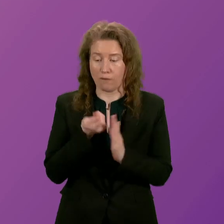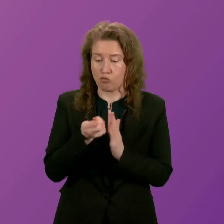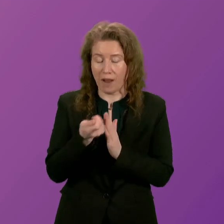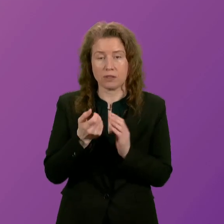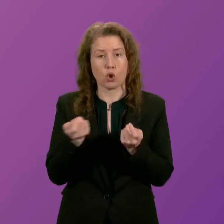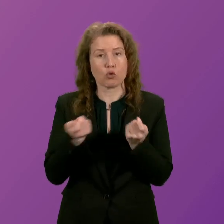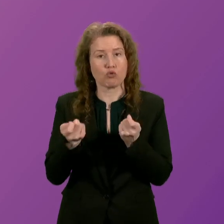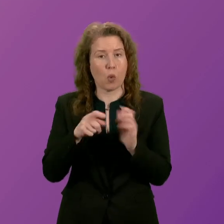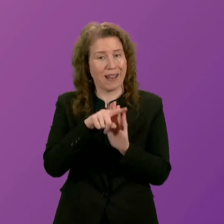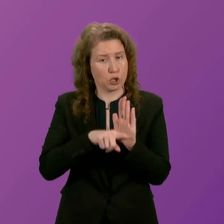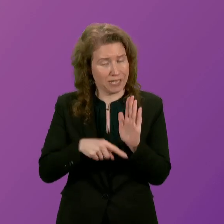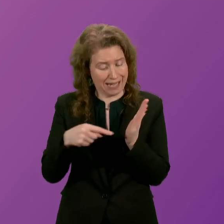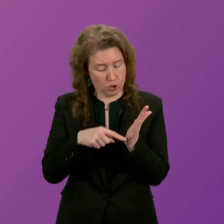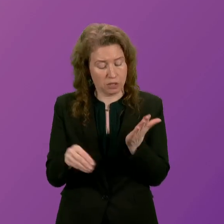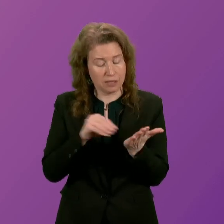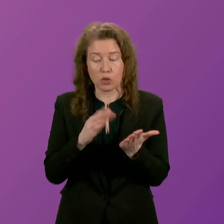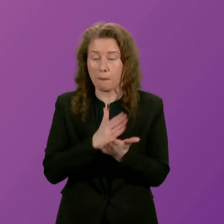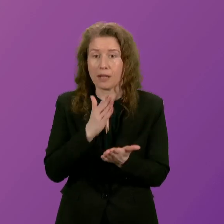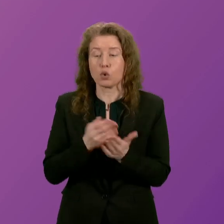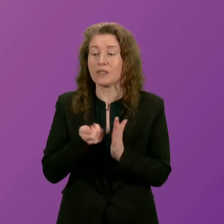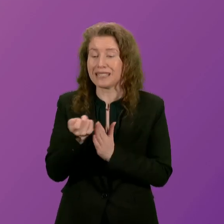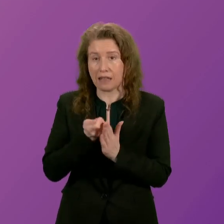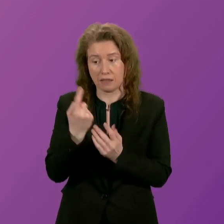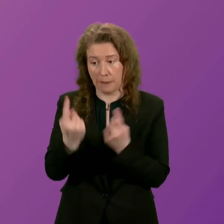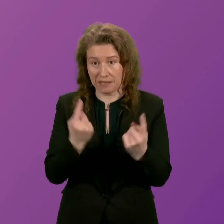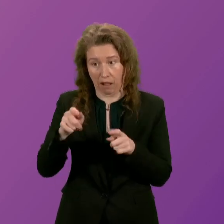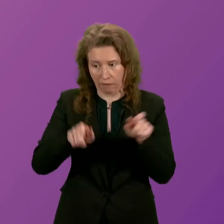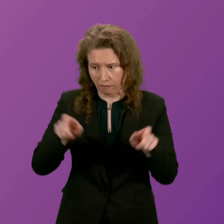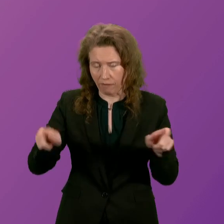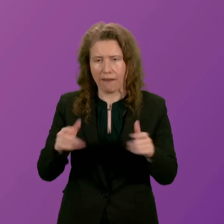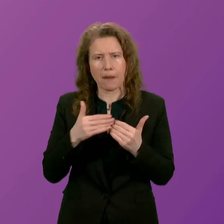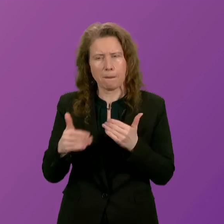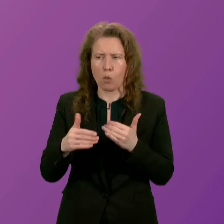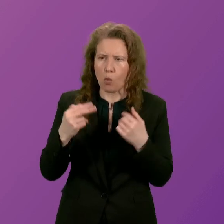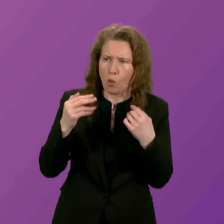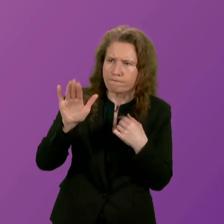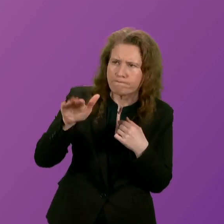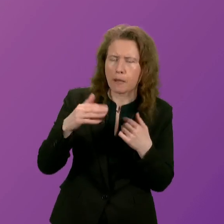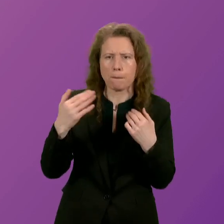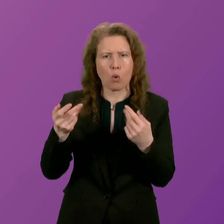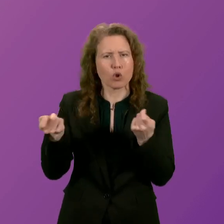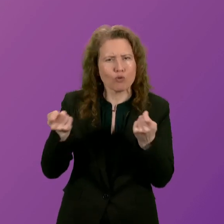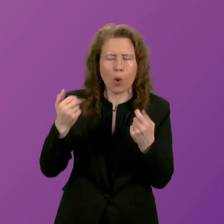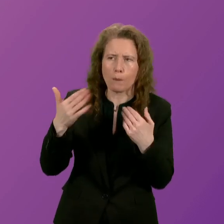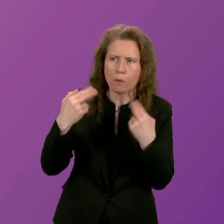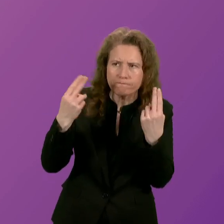legislation is to ensure that tenants have more say and more control, and that landlords fulfil